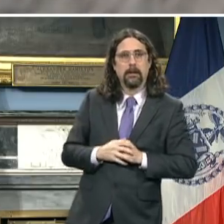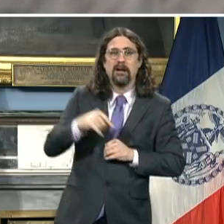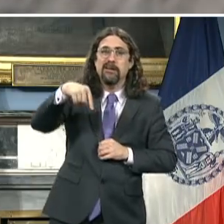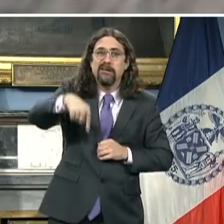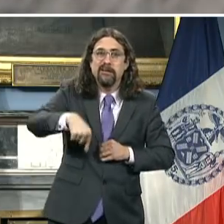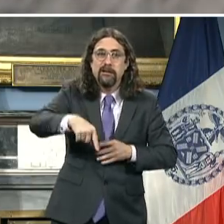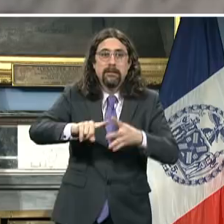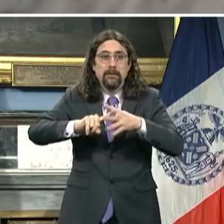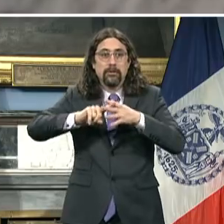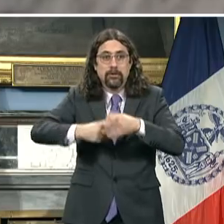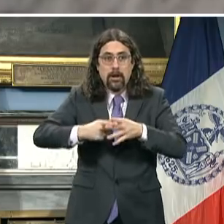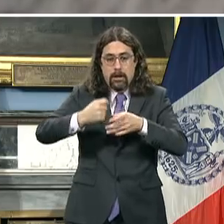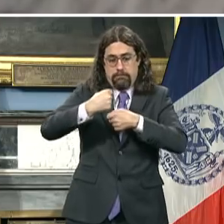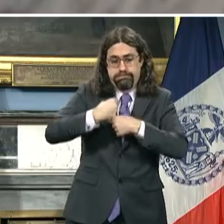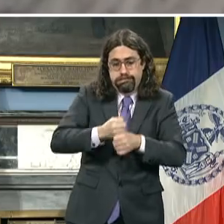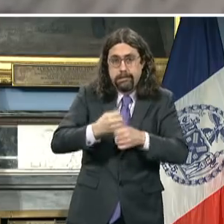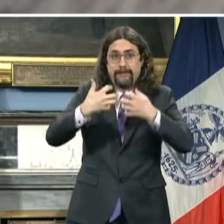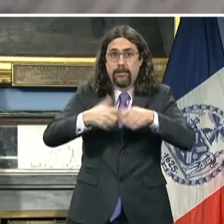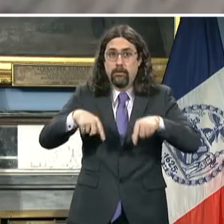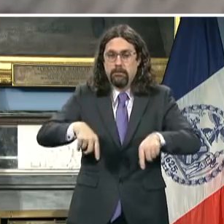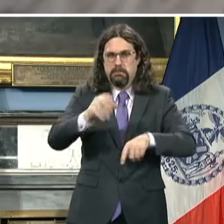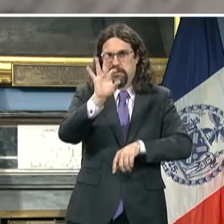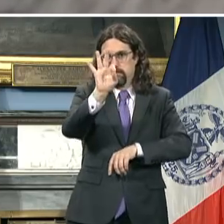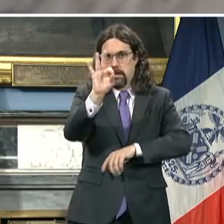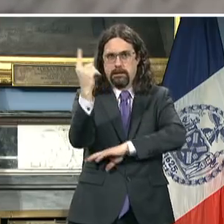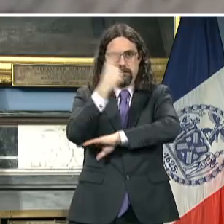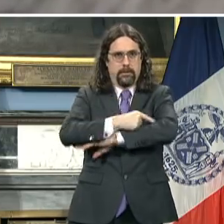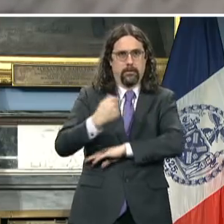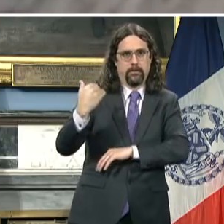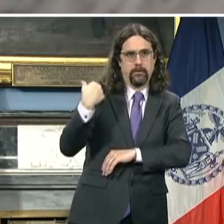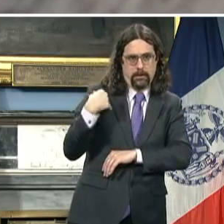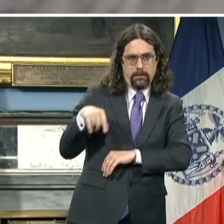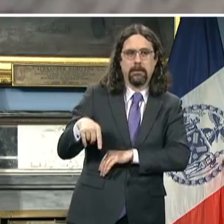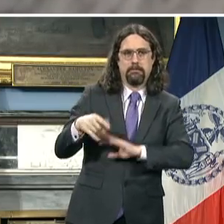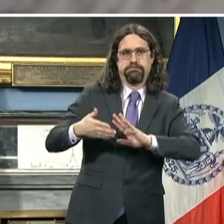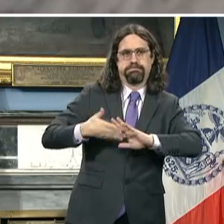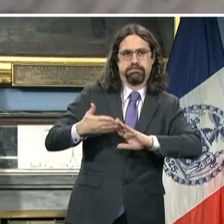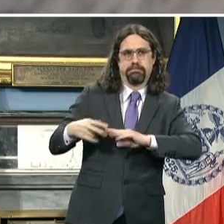DAYS AGO THAT THIS STARTED TO COME TOGETHER.